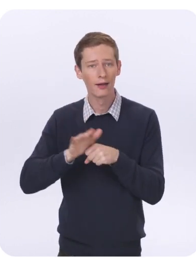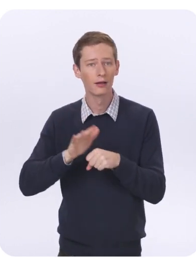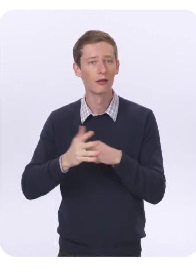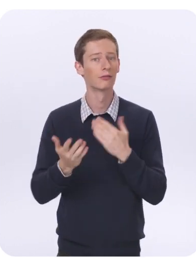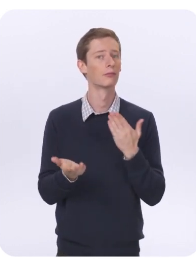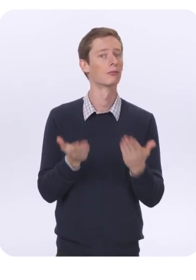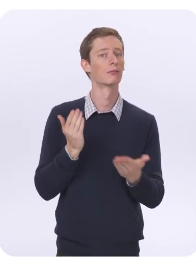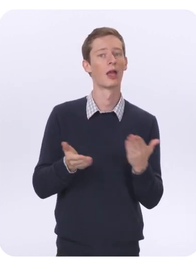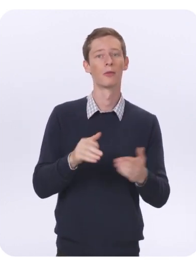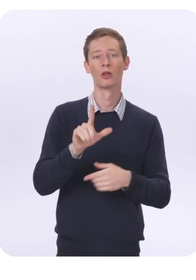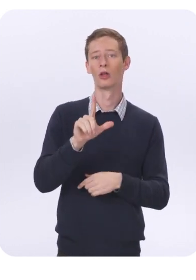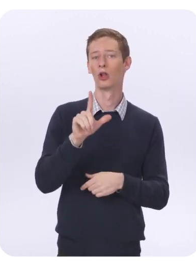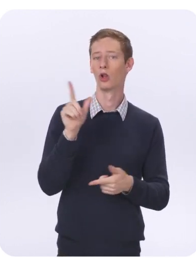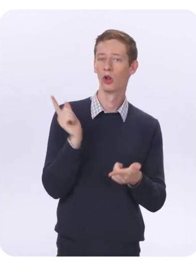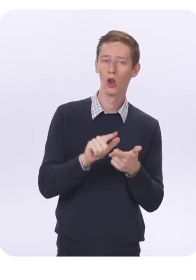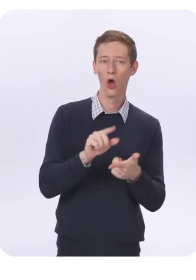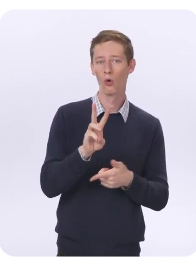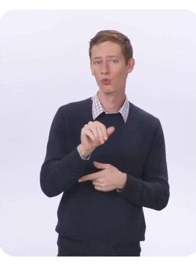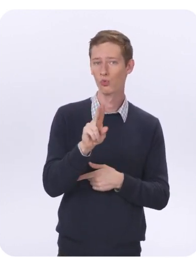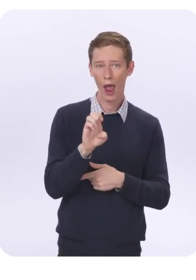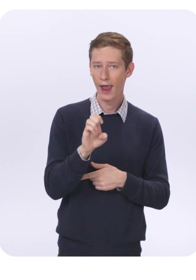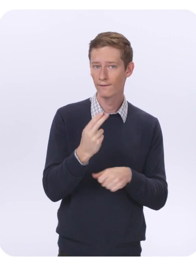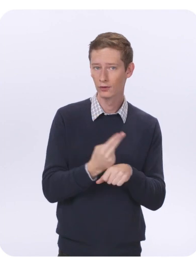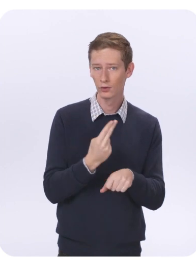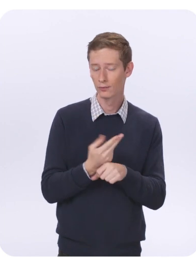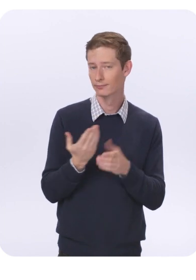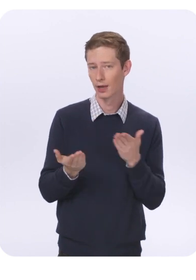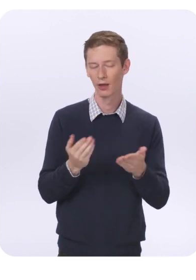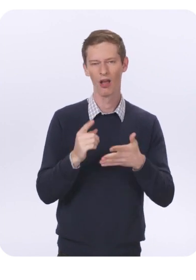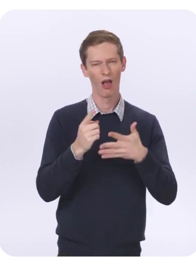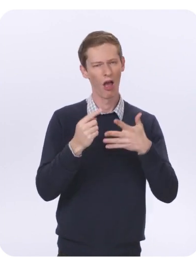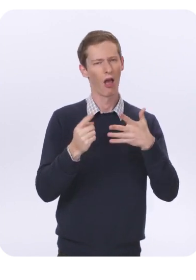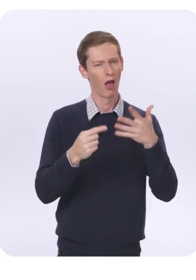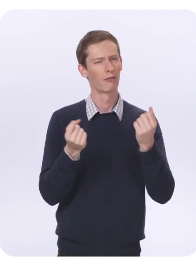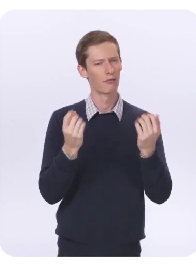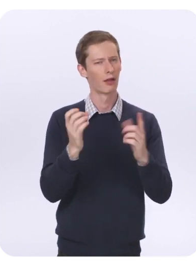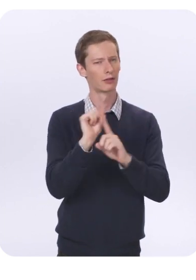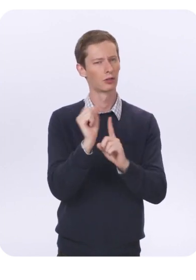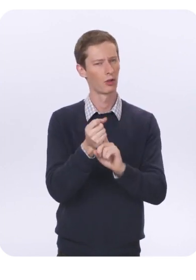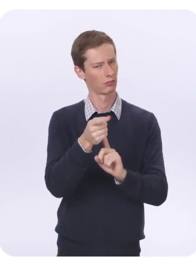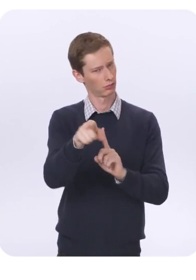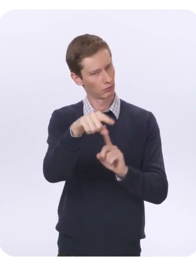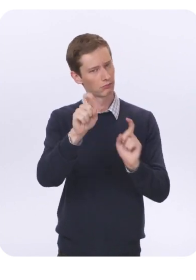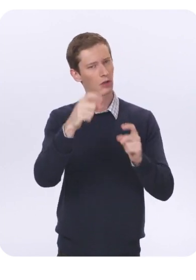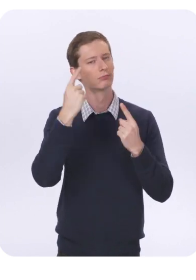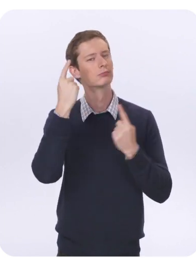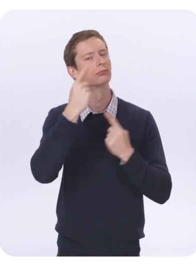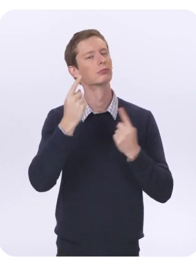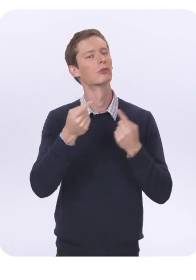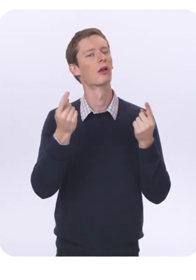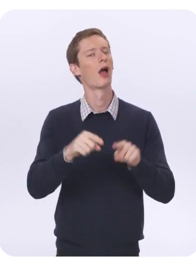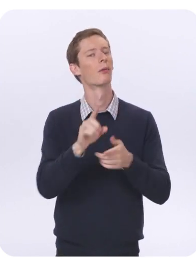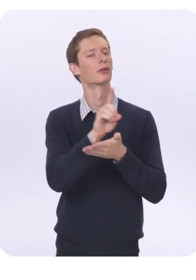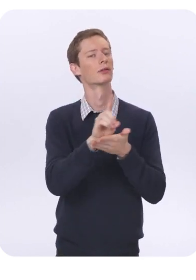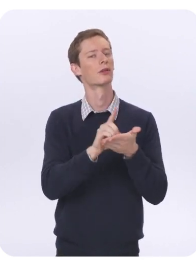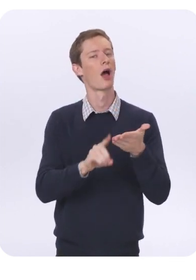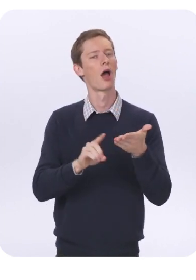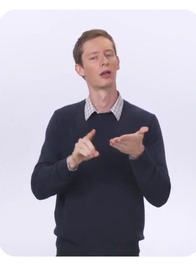As you can see, there are many situations to take into consideration when designing your pipelines, and the Adreno Offline Compiler is here to help.